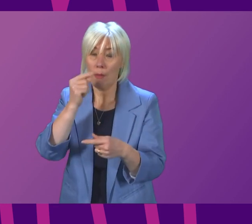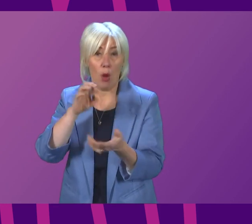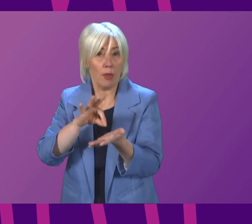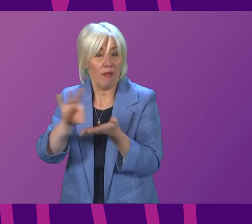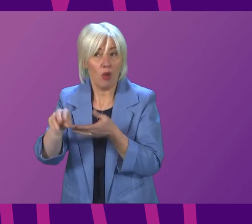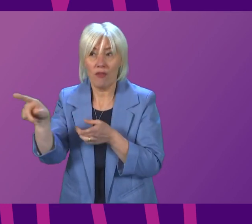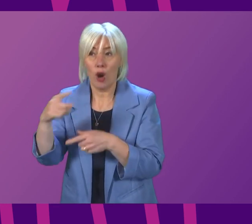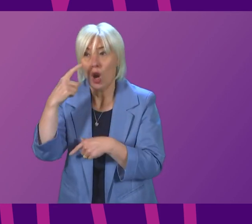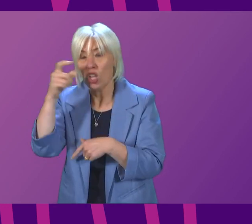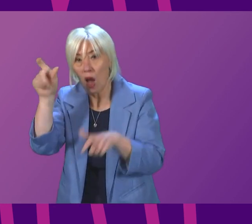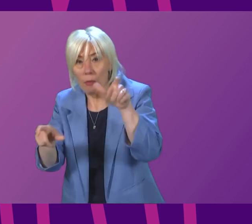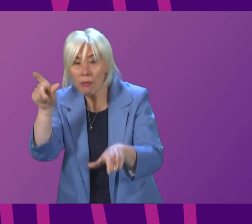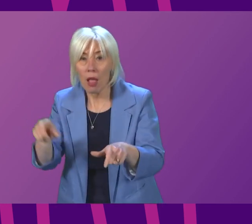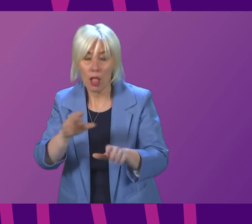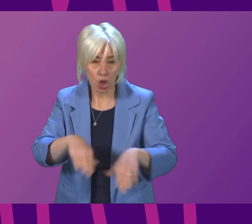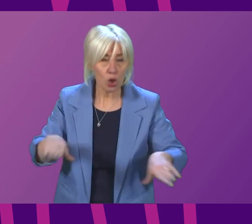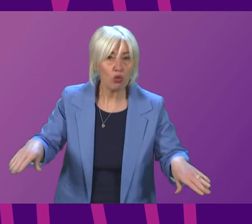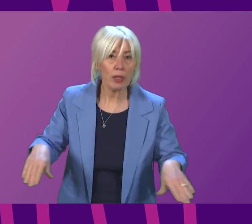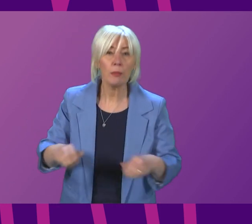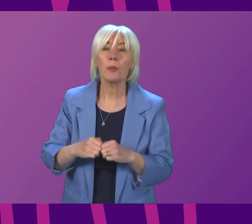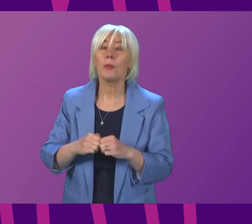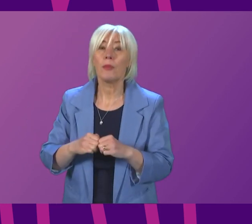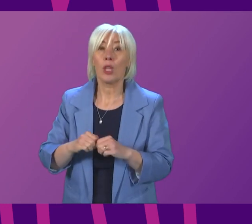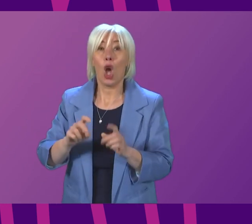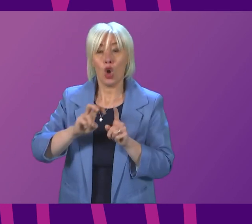Obviously, local authorities are key delivery partners, so we have already provided them